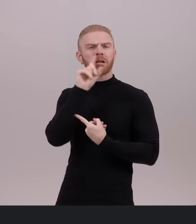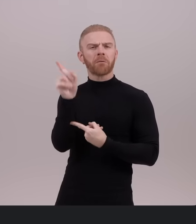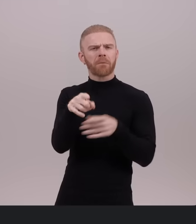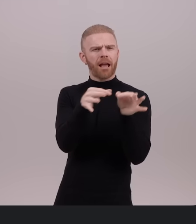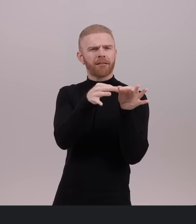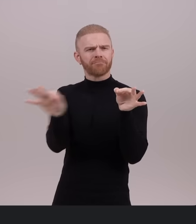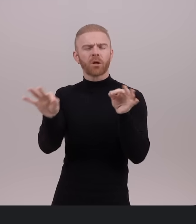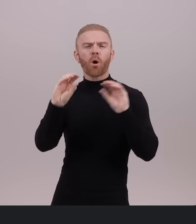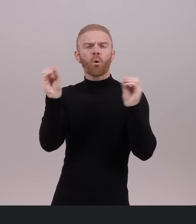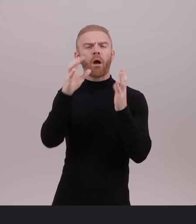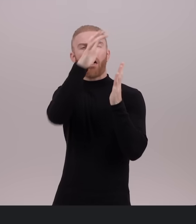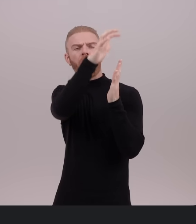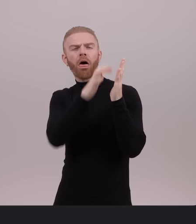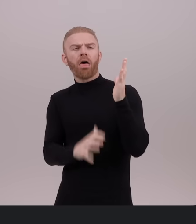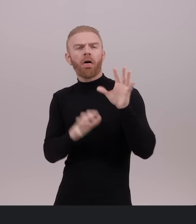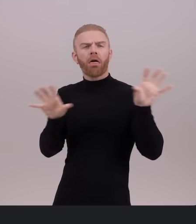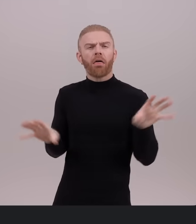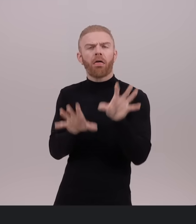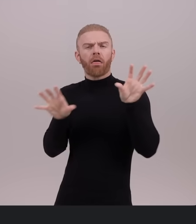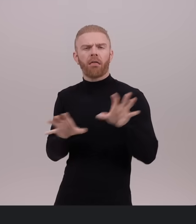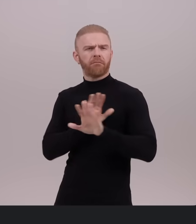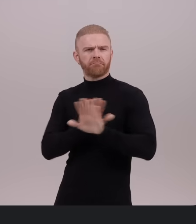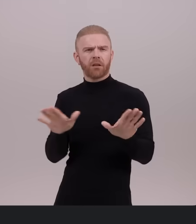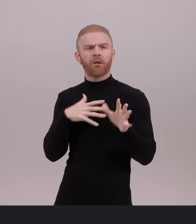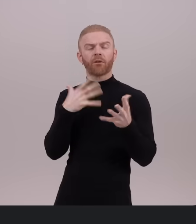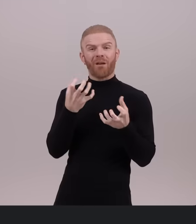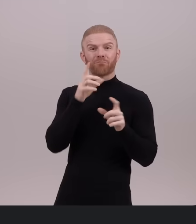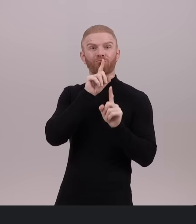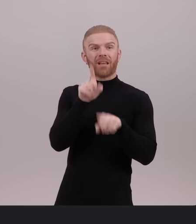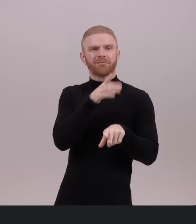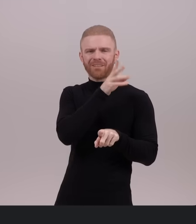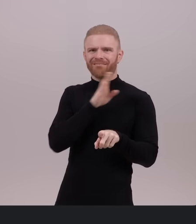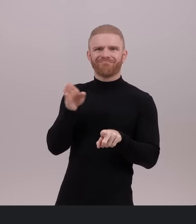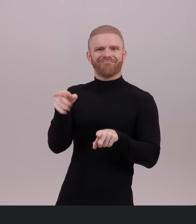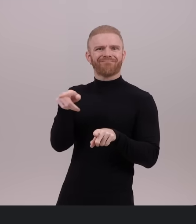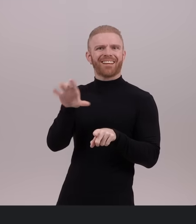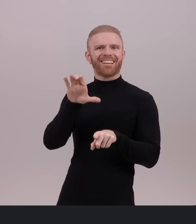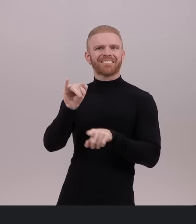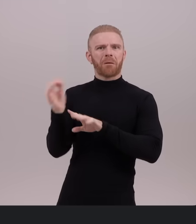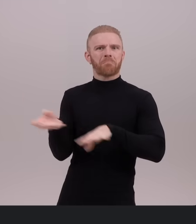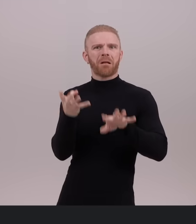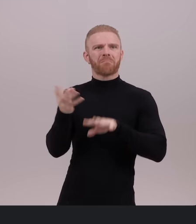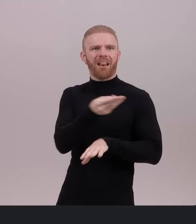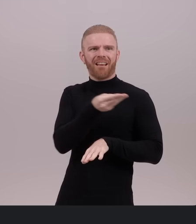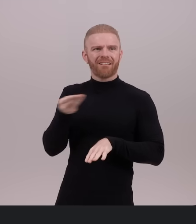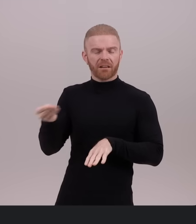can use the response directly in my CI pipeline. I have a dataset of prompt-to-bash commands,